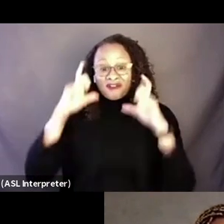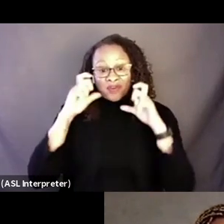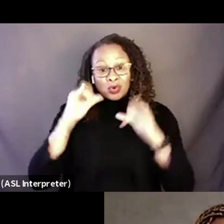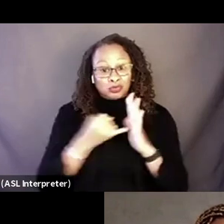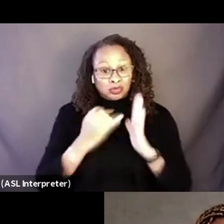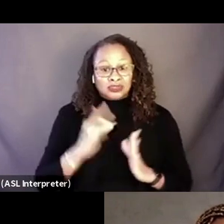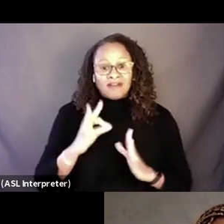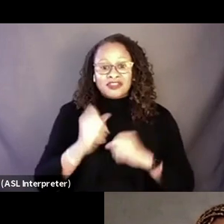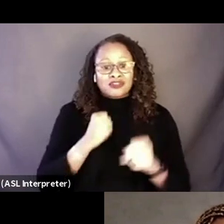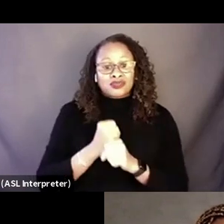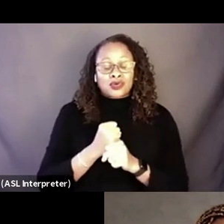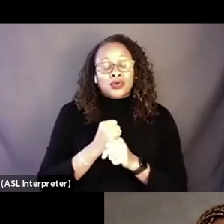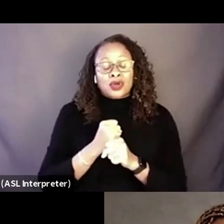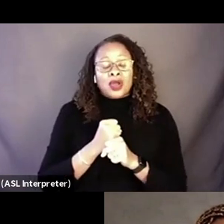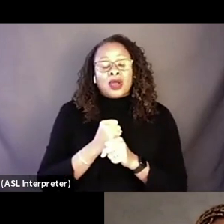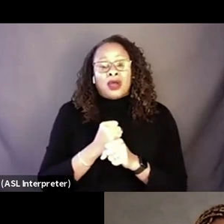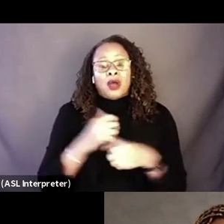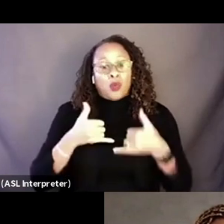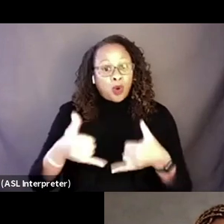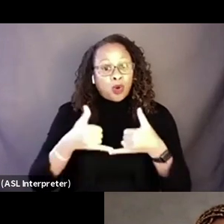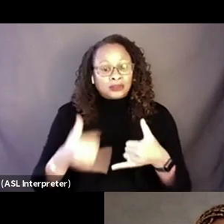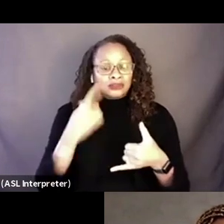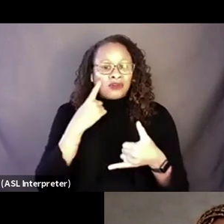for the photos documenting the widespread